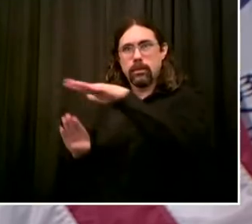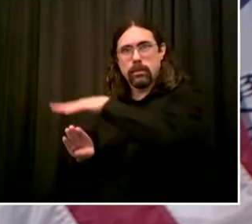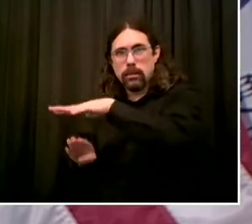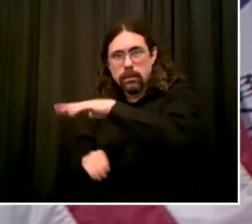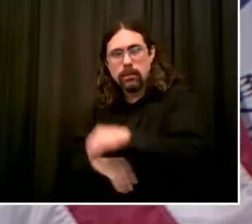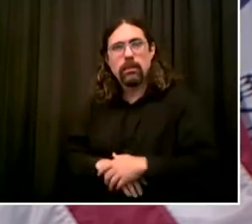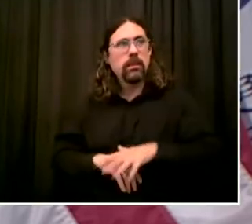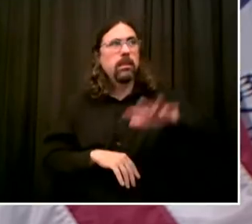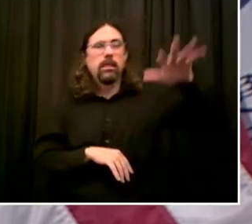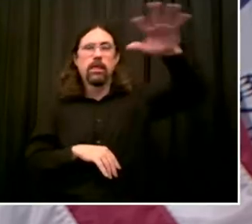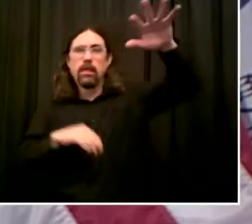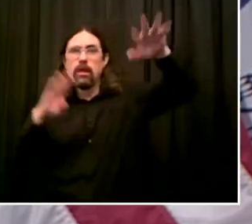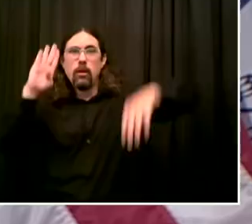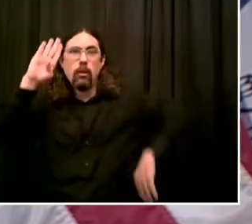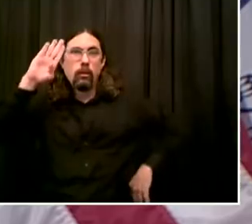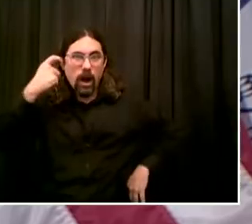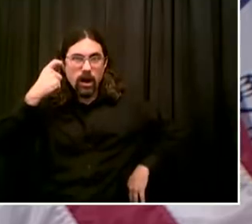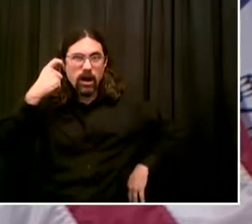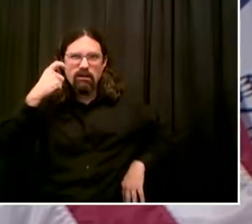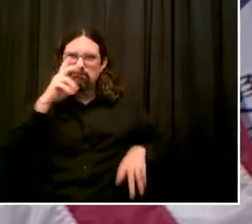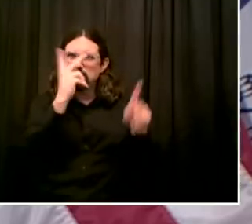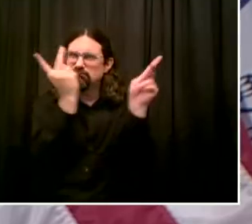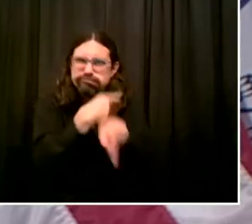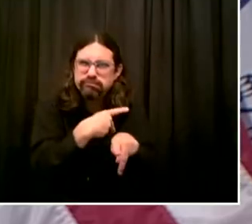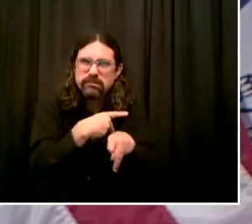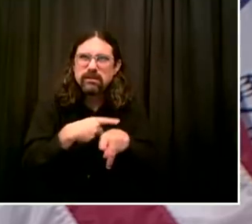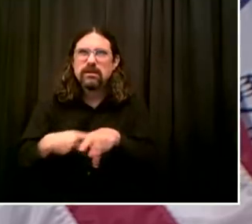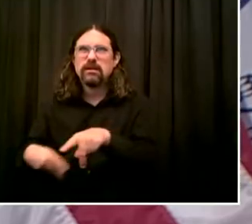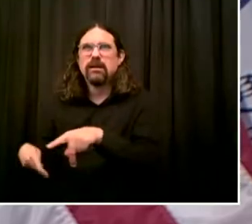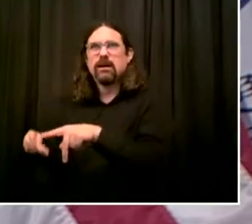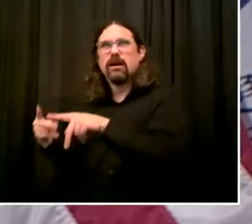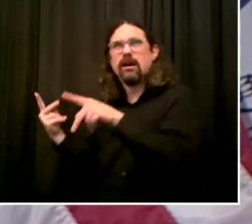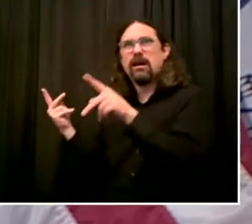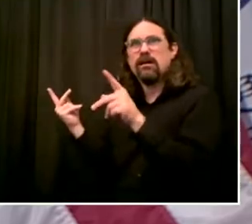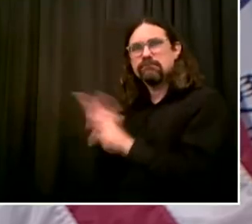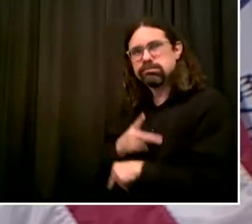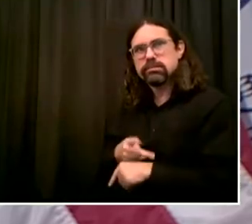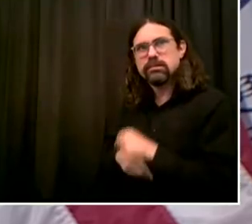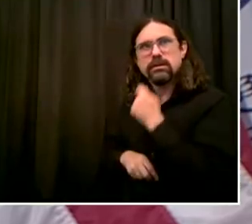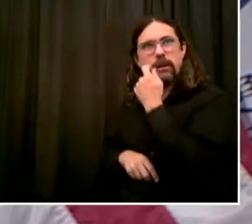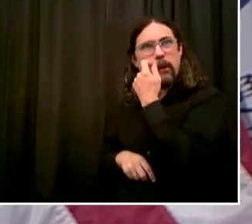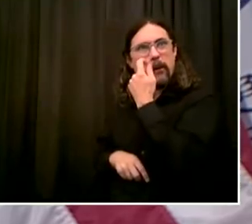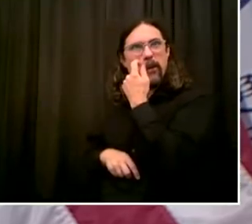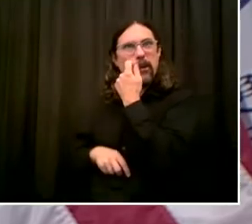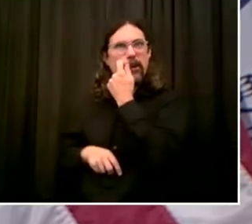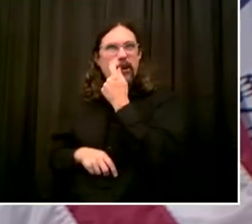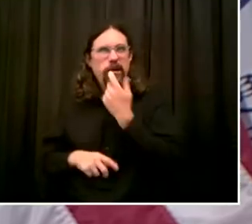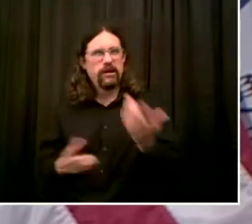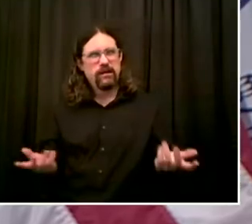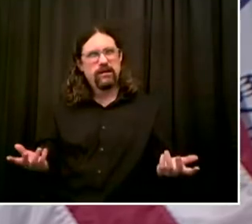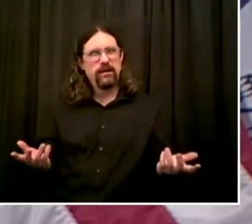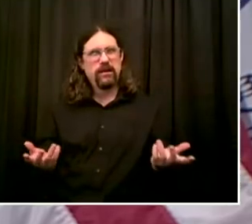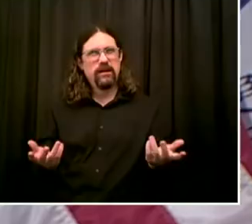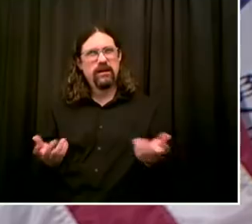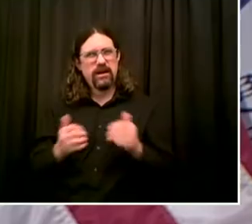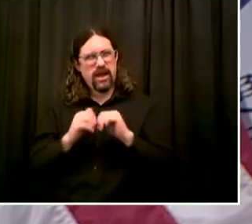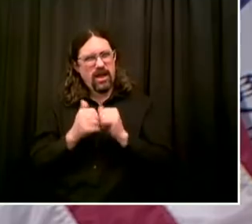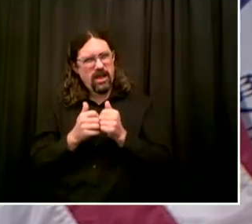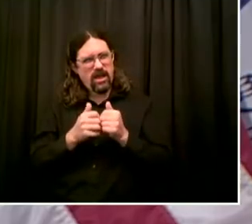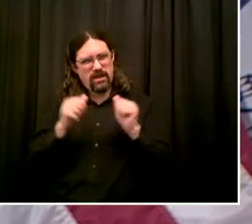OF FLORENCE AND ALSO LAWMAKERS, WHAT CAN B DEOE NABOUT THEM